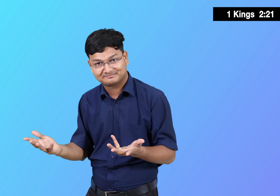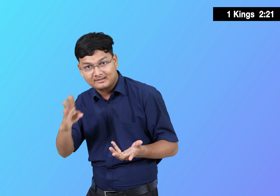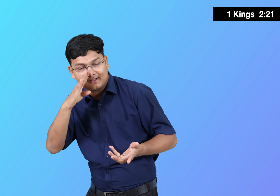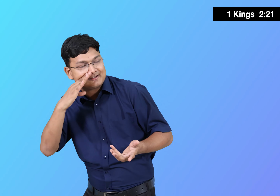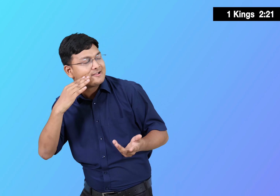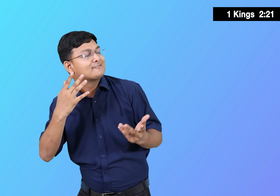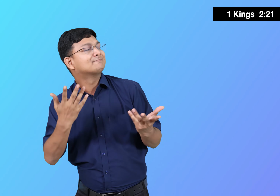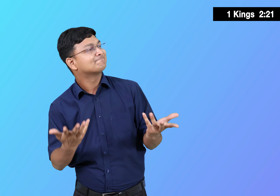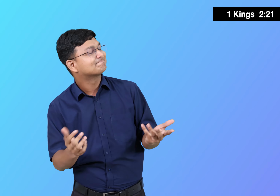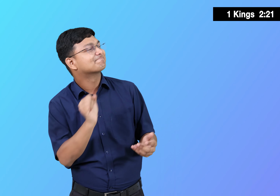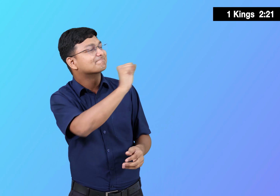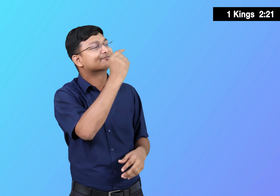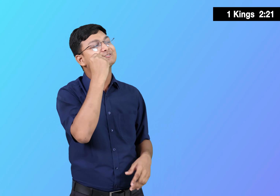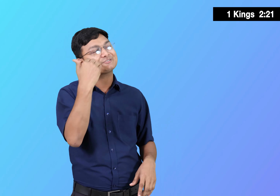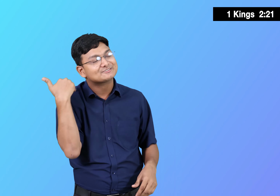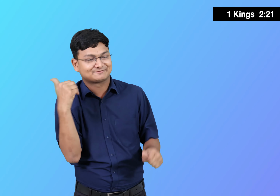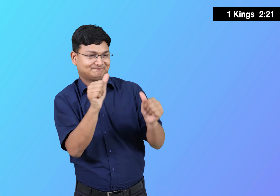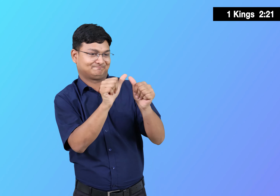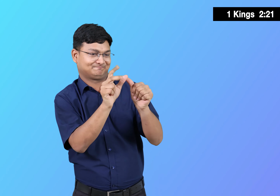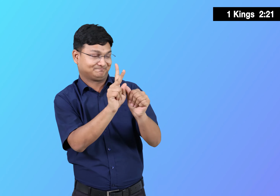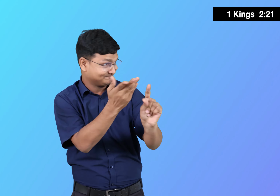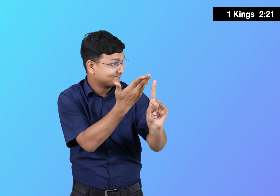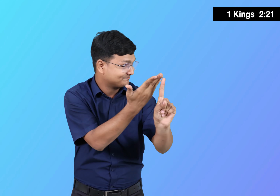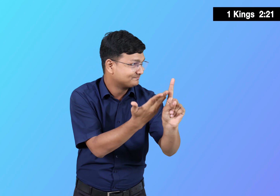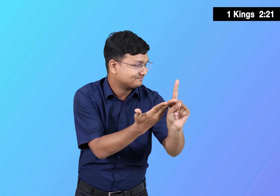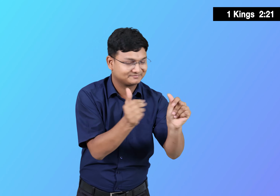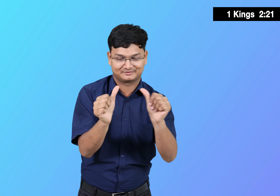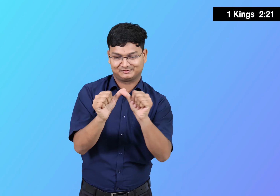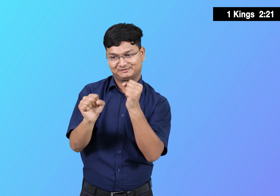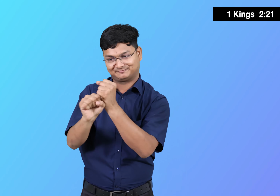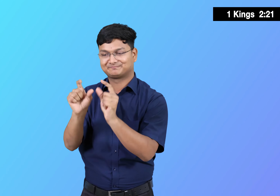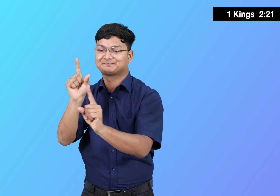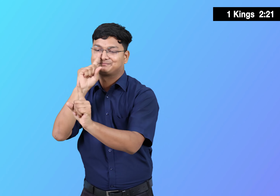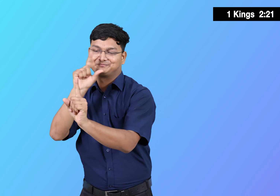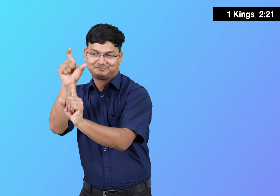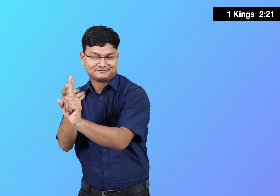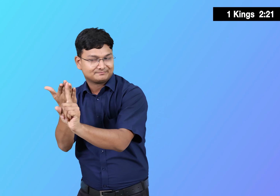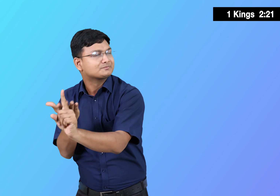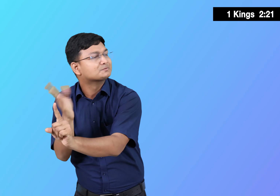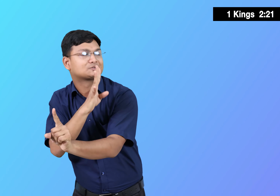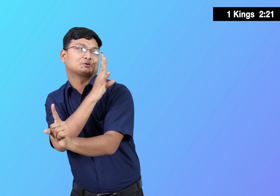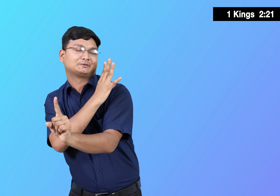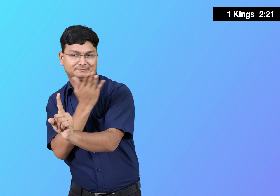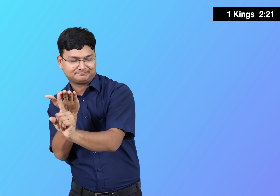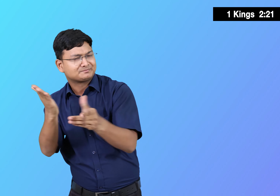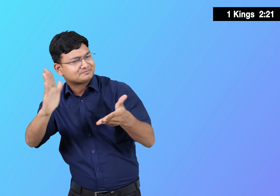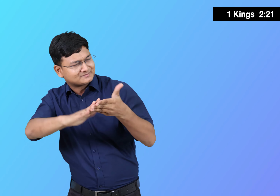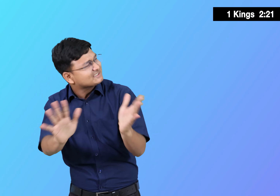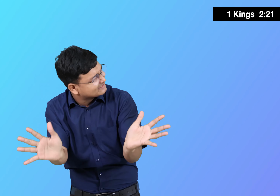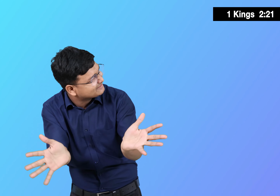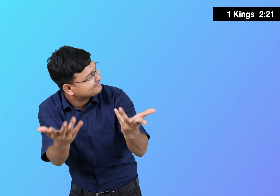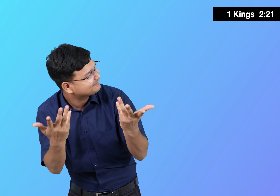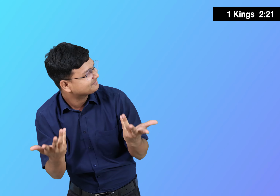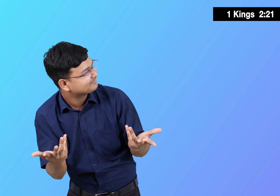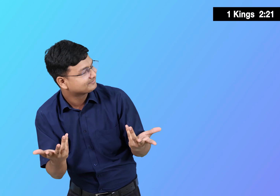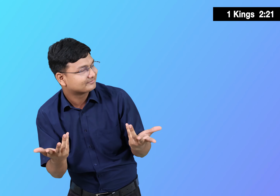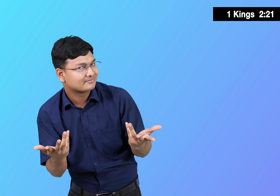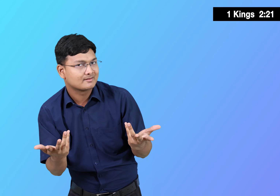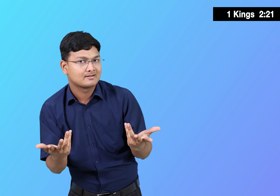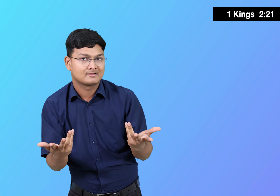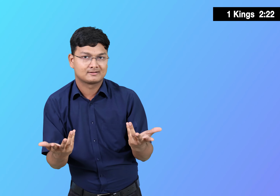So Bathsheba said, “Let your brother Adonijah marry Abishag, the woman from Shunem.”